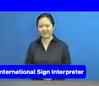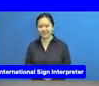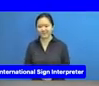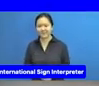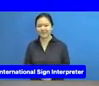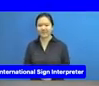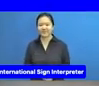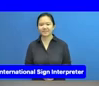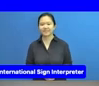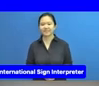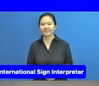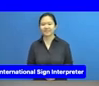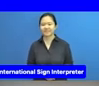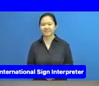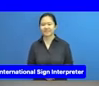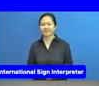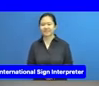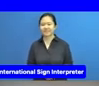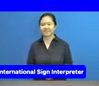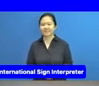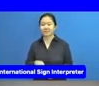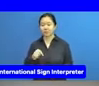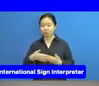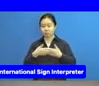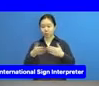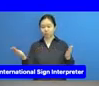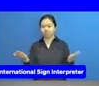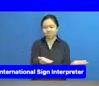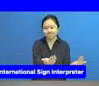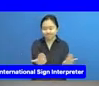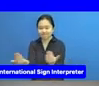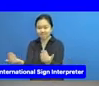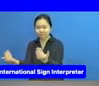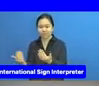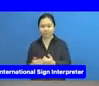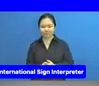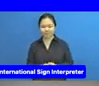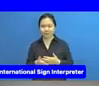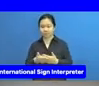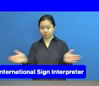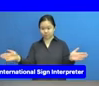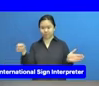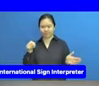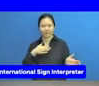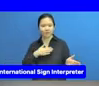information about the open call. I will talk about the call's priorities, the different eligibility criteria.